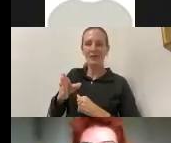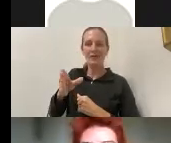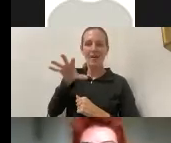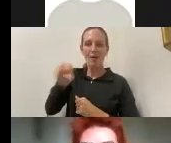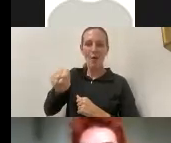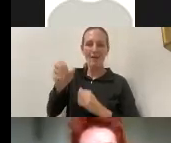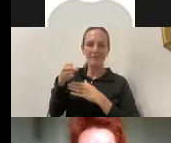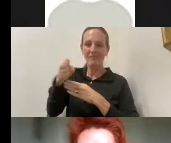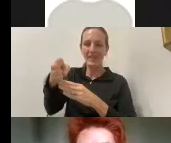And we can go to the next slide.